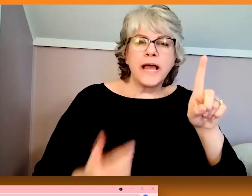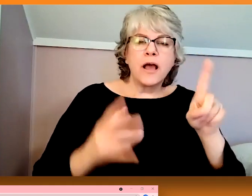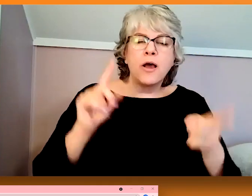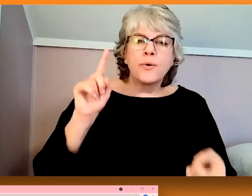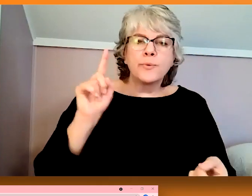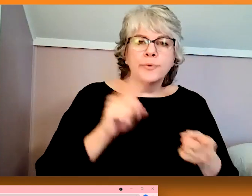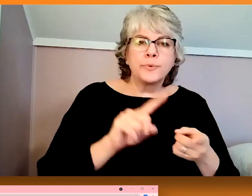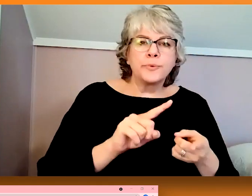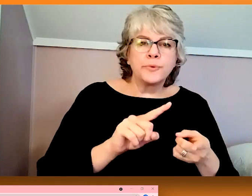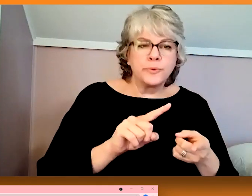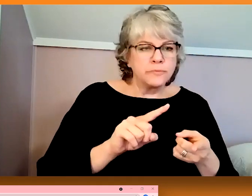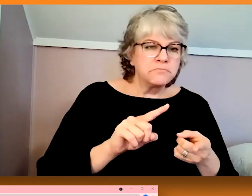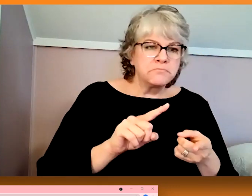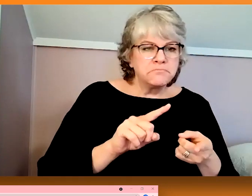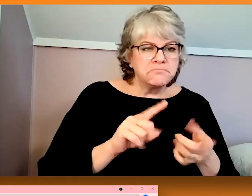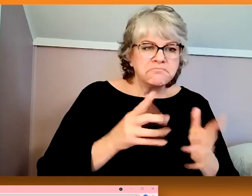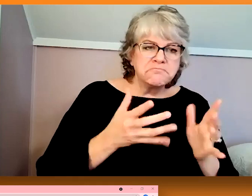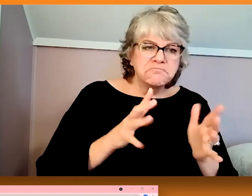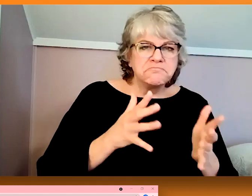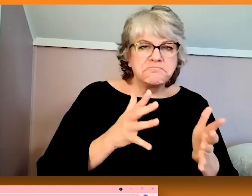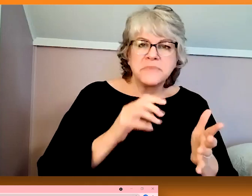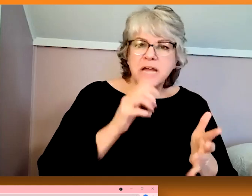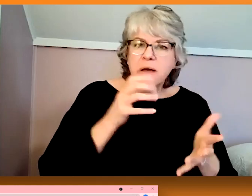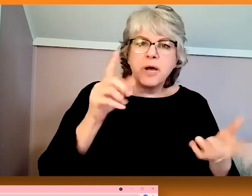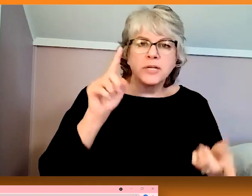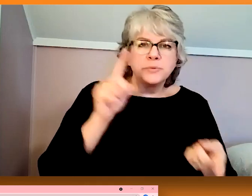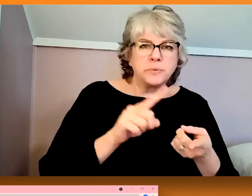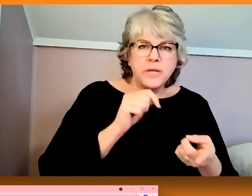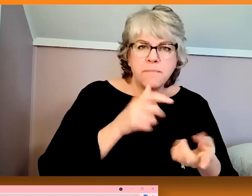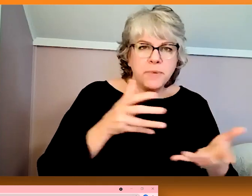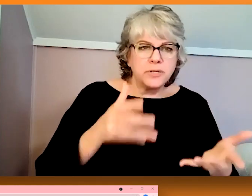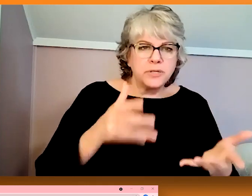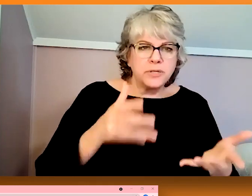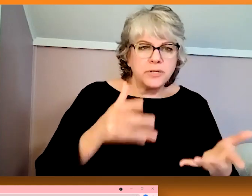So that brought it down by a few results.